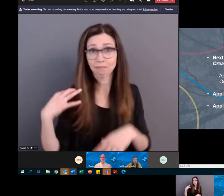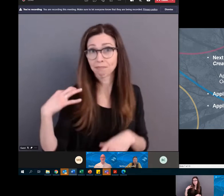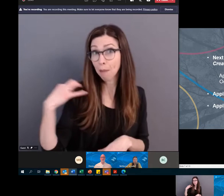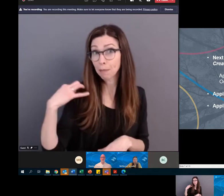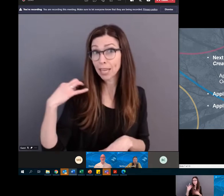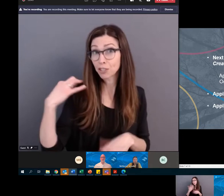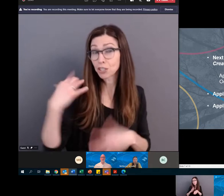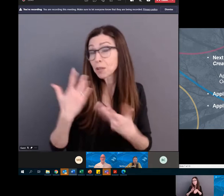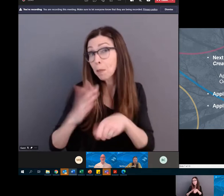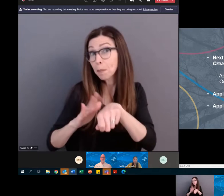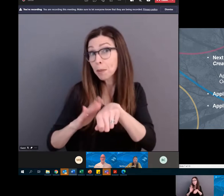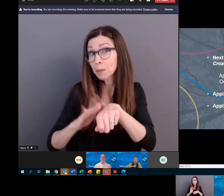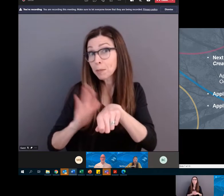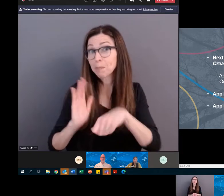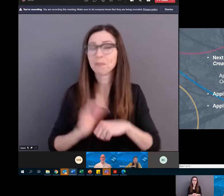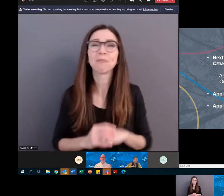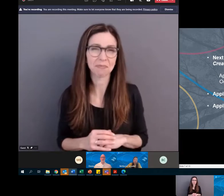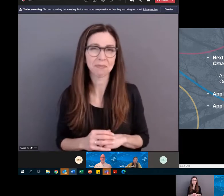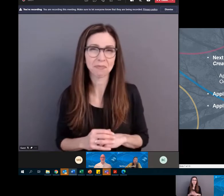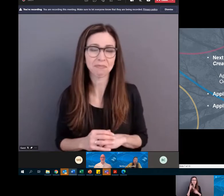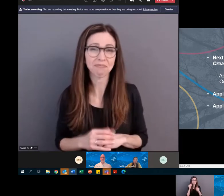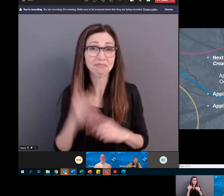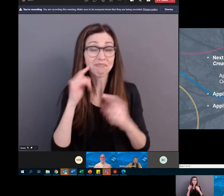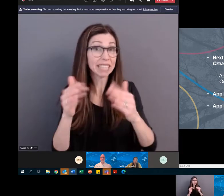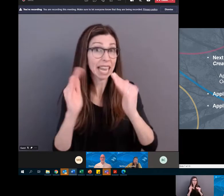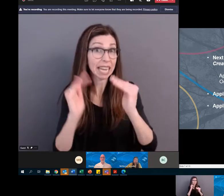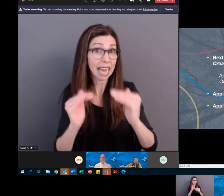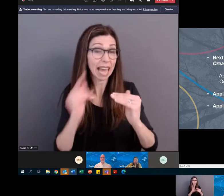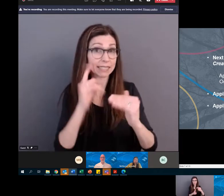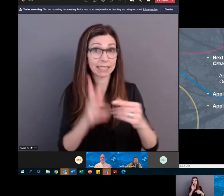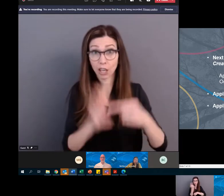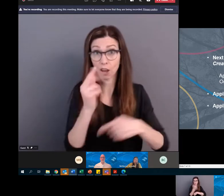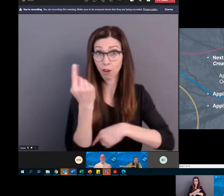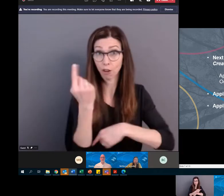Our next application cut-off dates are